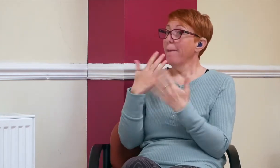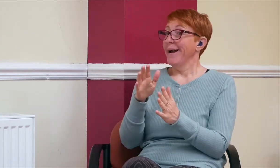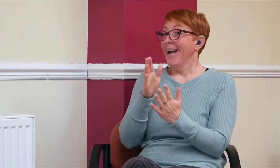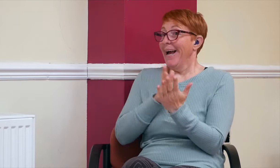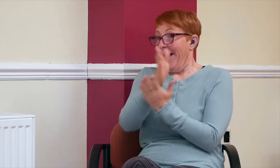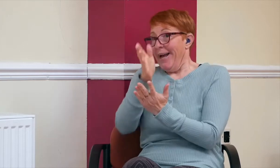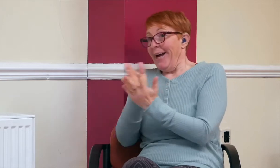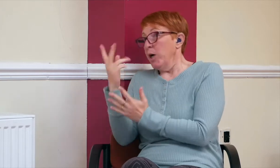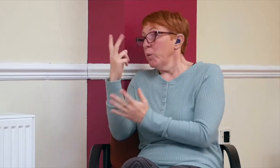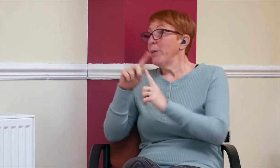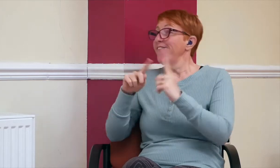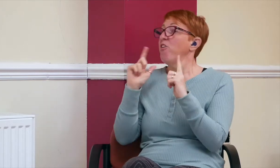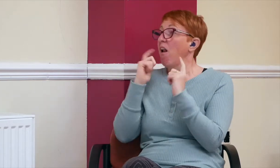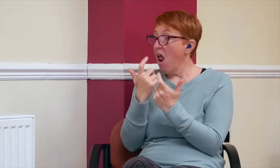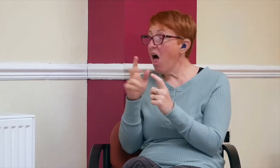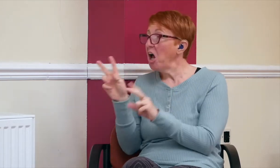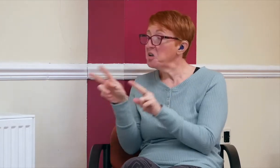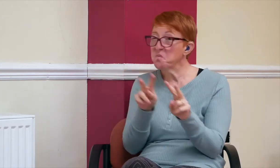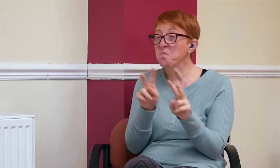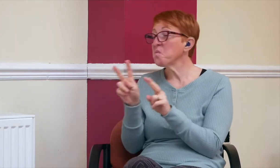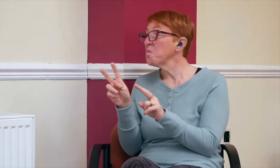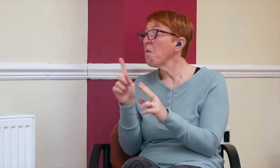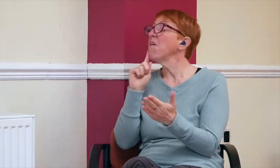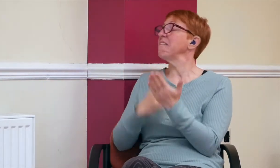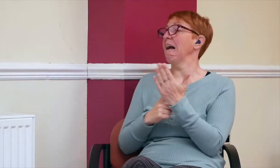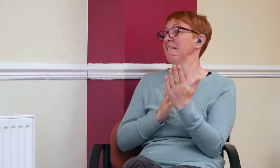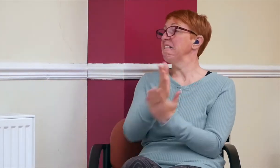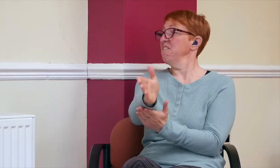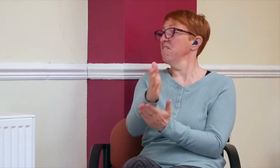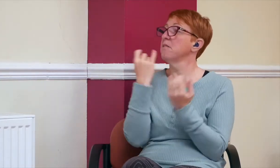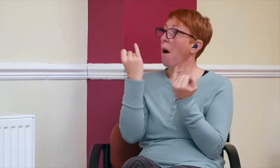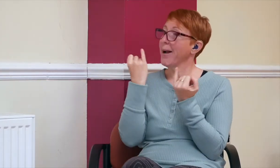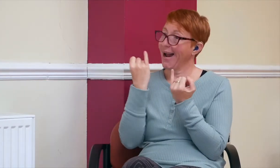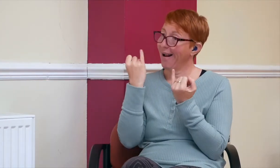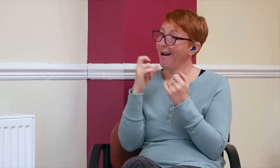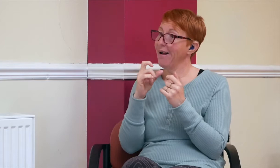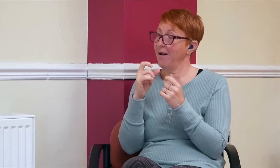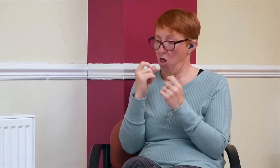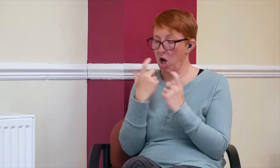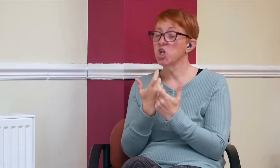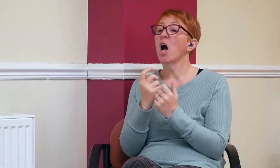So, I went to visit two different colleges, and decided on Derby College.